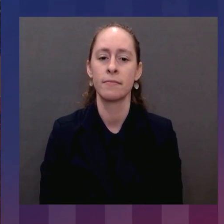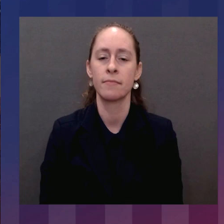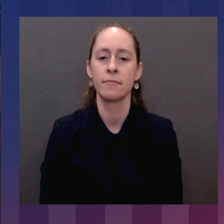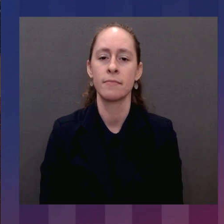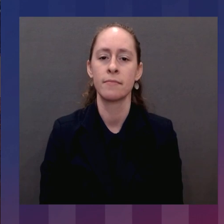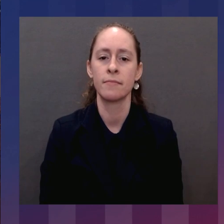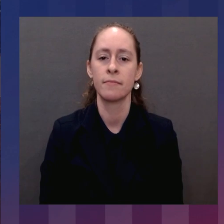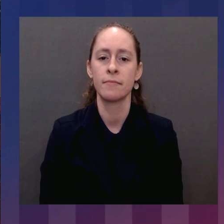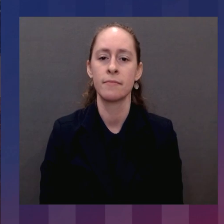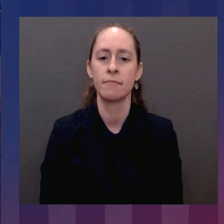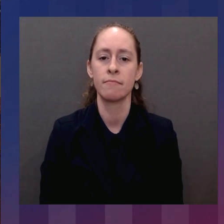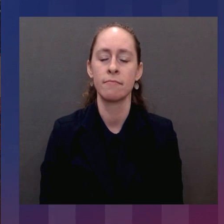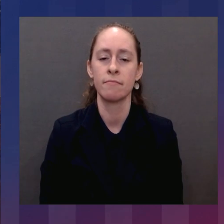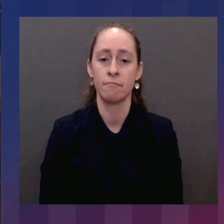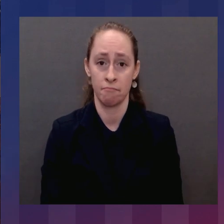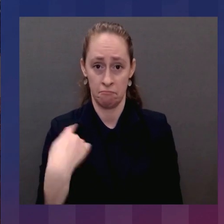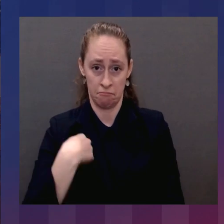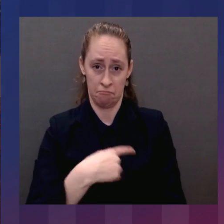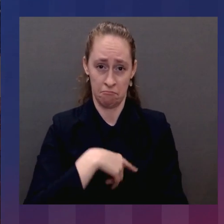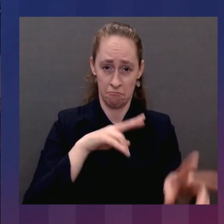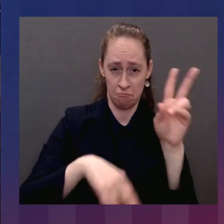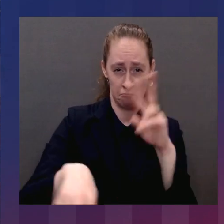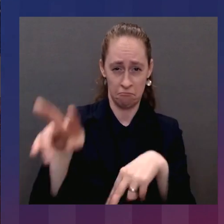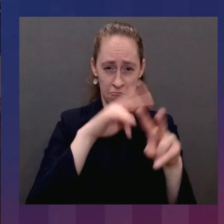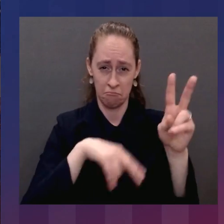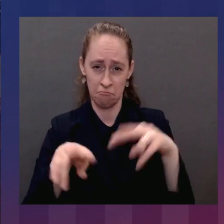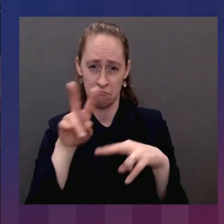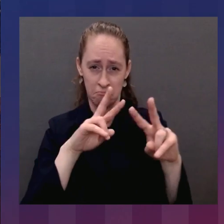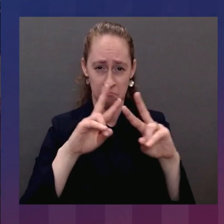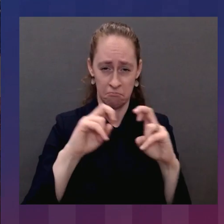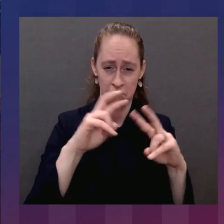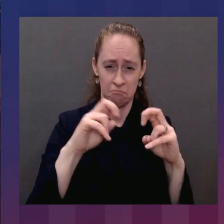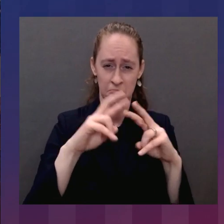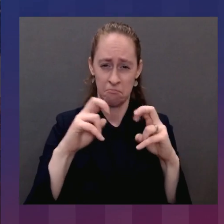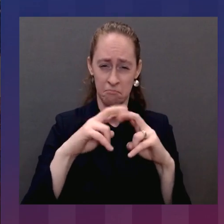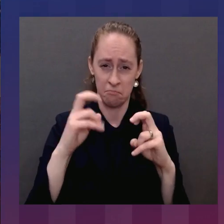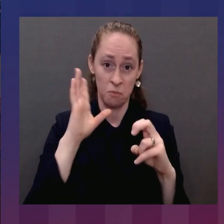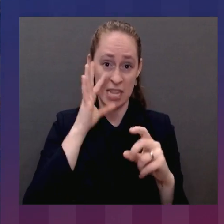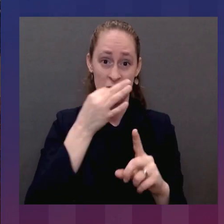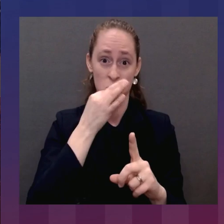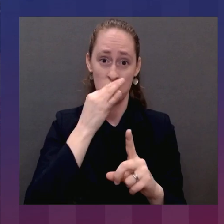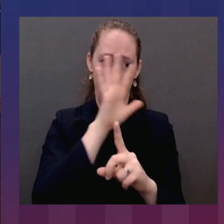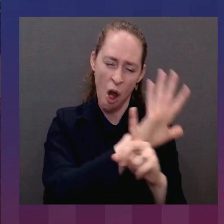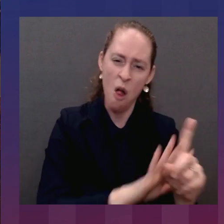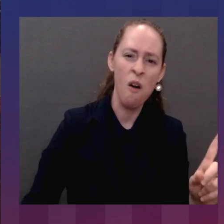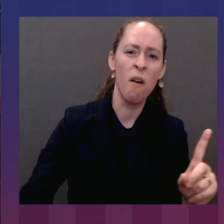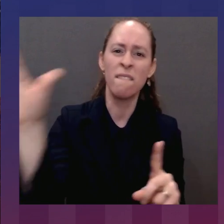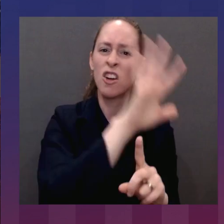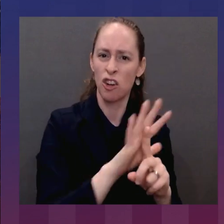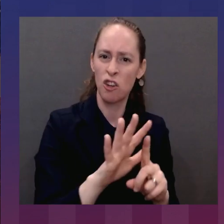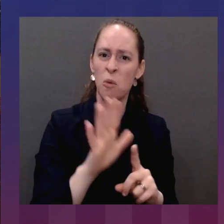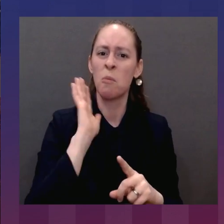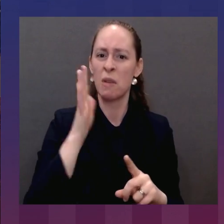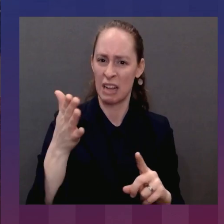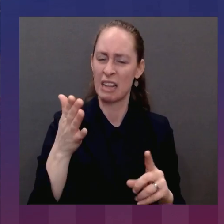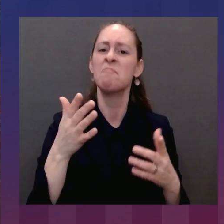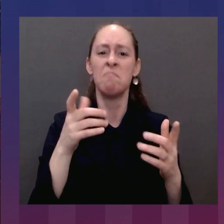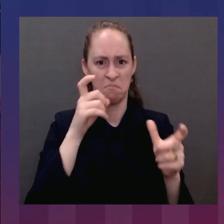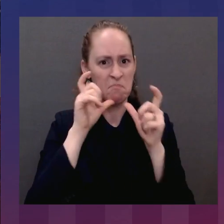that point across the next couple of weeks. Thanks to the progress we have made this past year, COVID-19 need no longer control our lives.